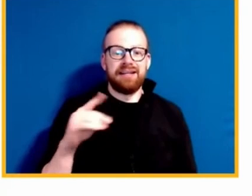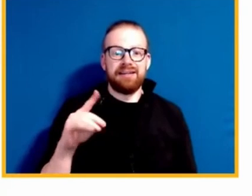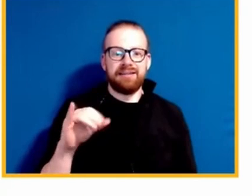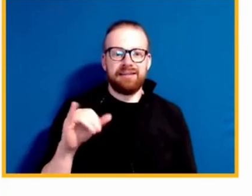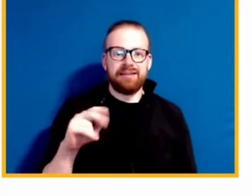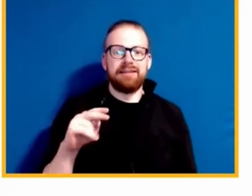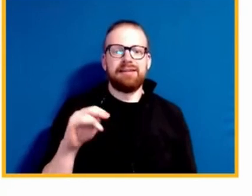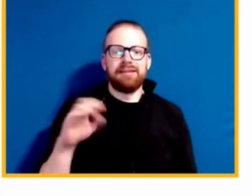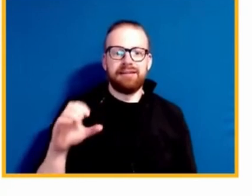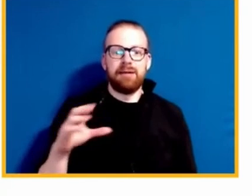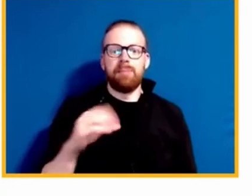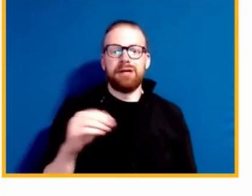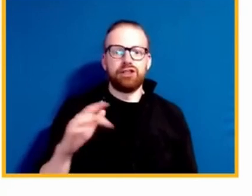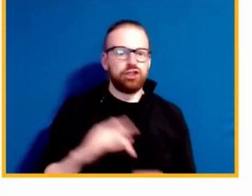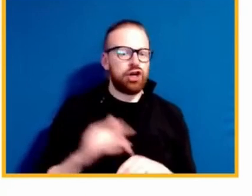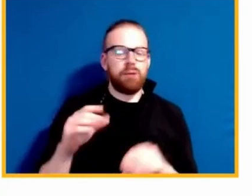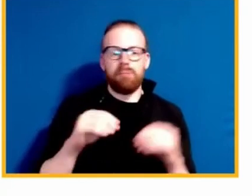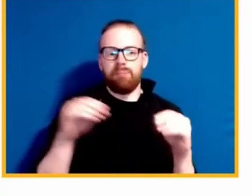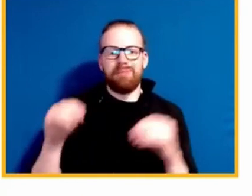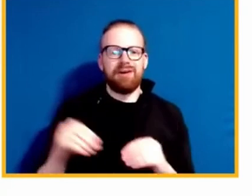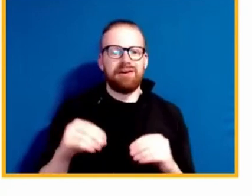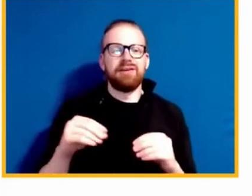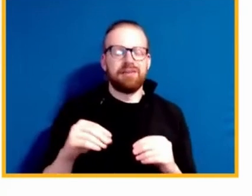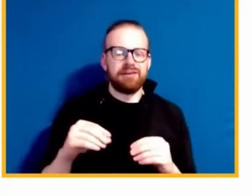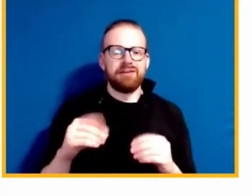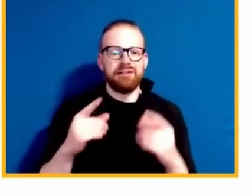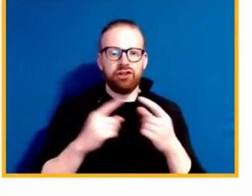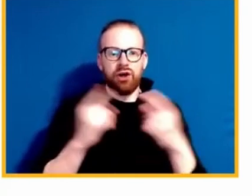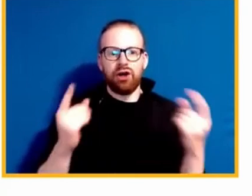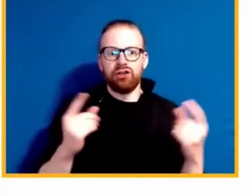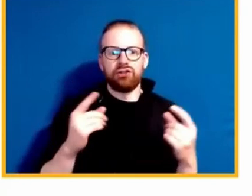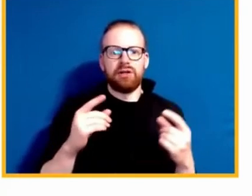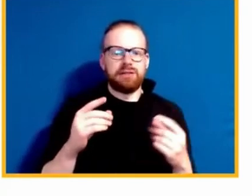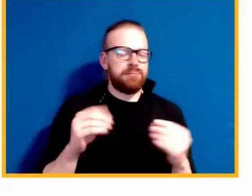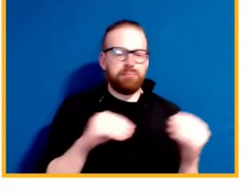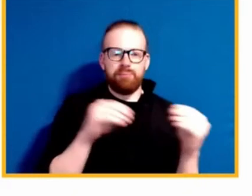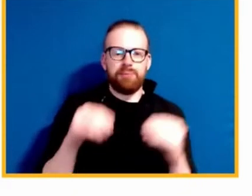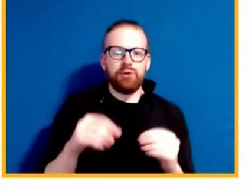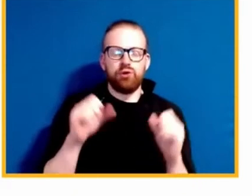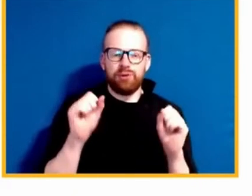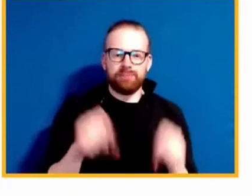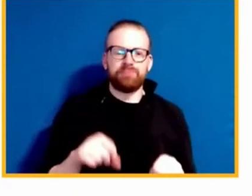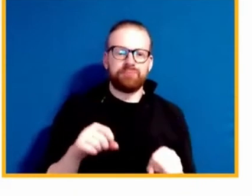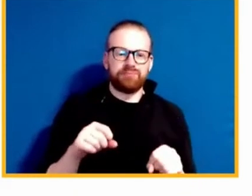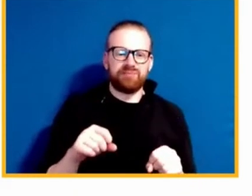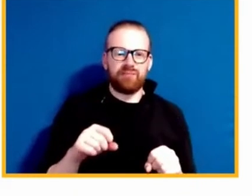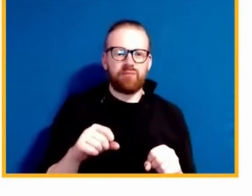and sharp movements and contrast within that, and it just just goes to show that you can take even something that's